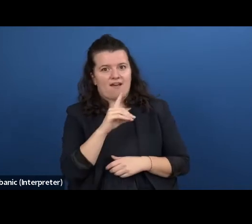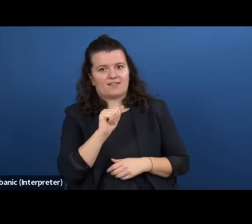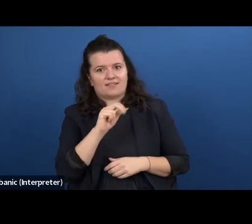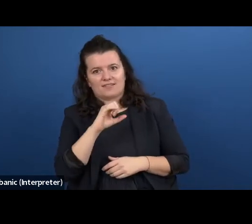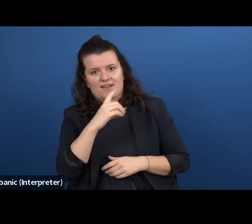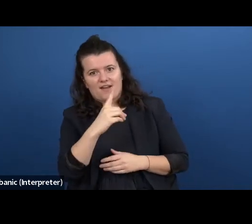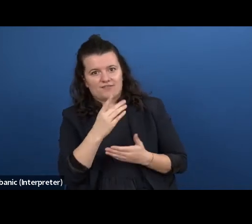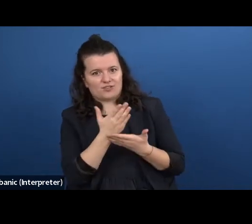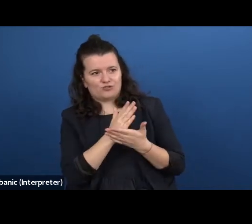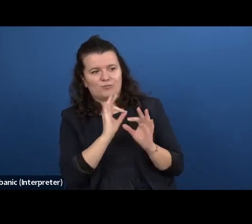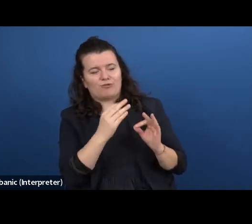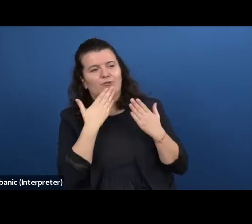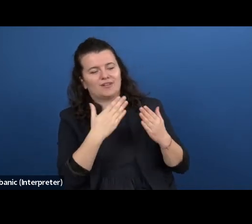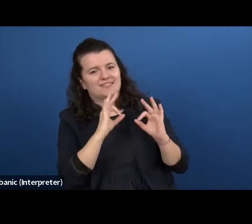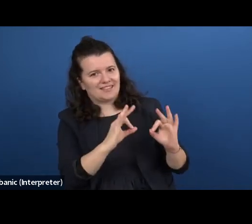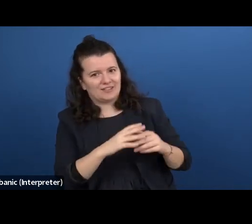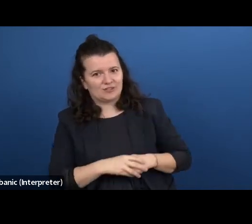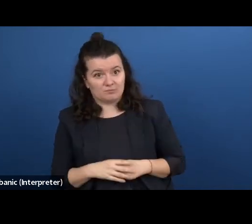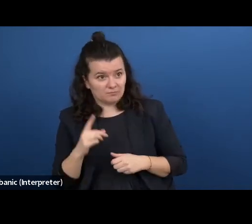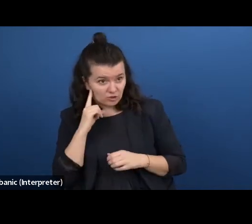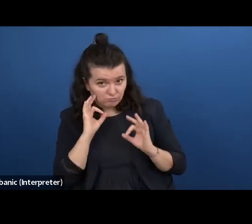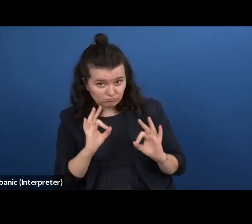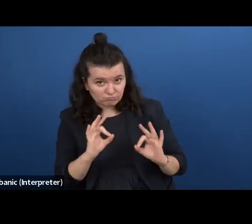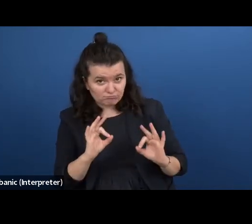As I said, this webinar will be divided in three parts.